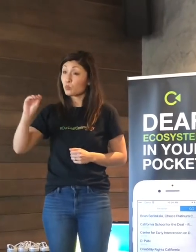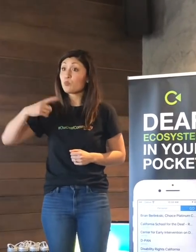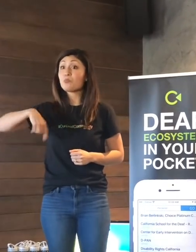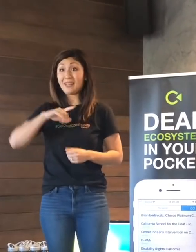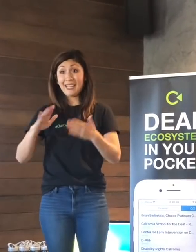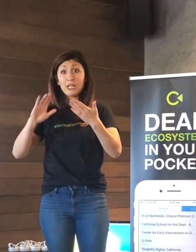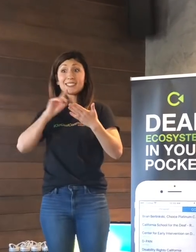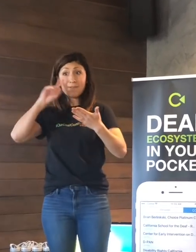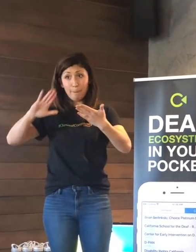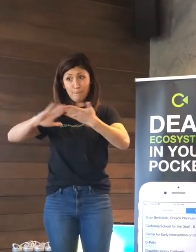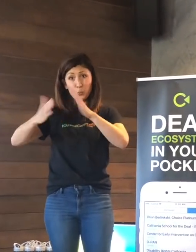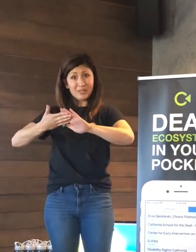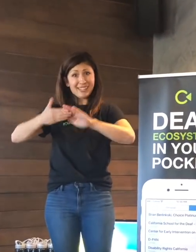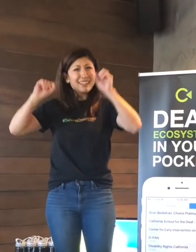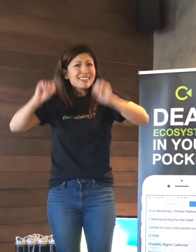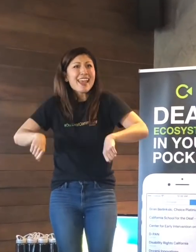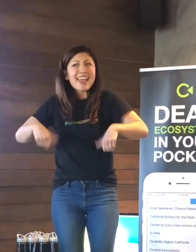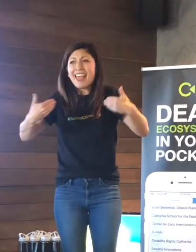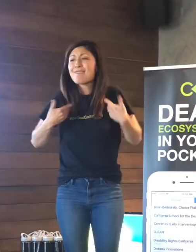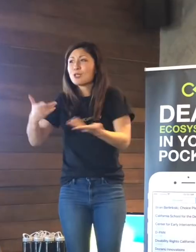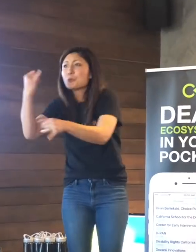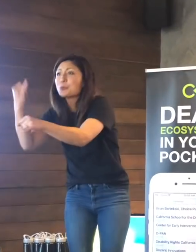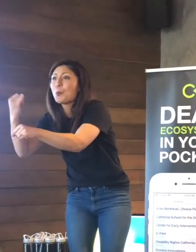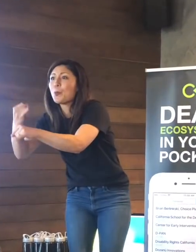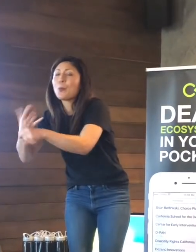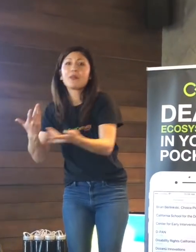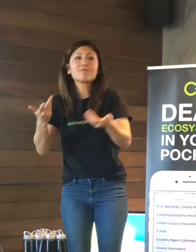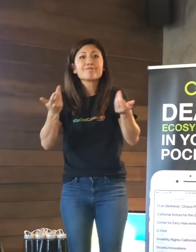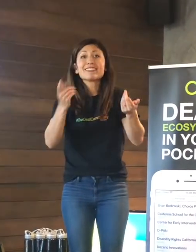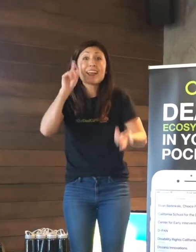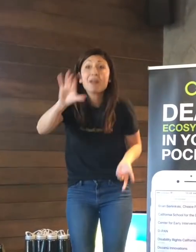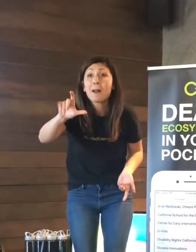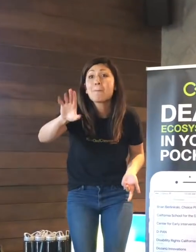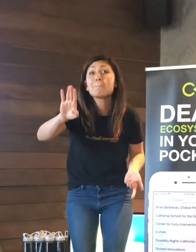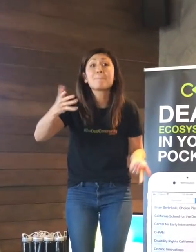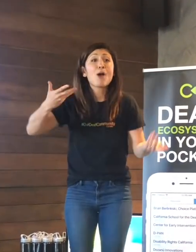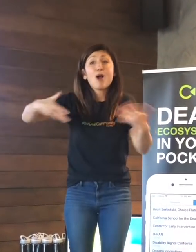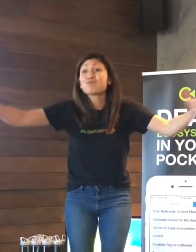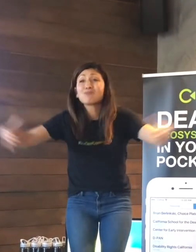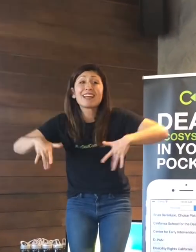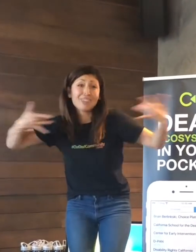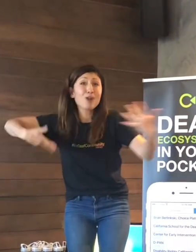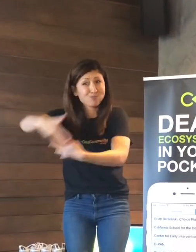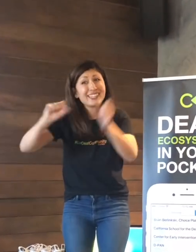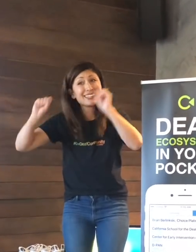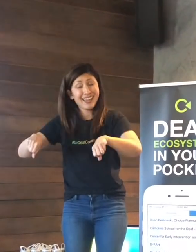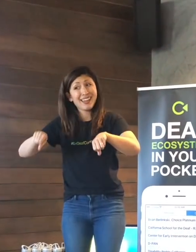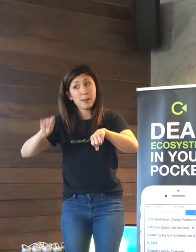So, our Deaf community can have a Deaf school, a Deaf club, social gatherings.